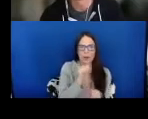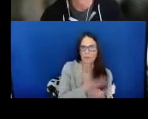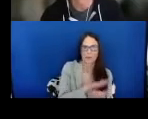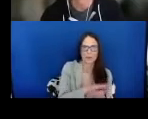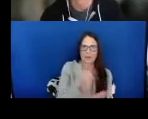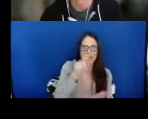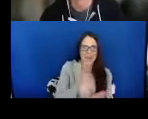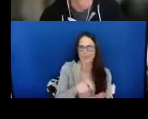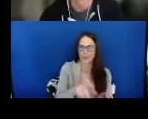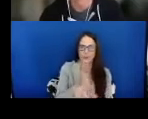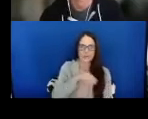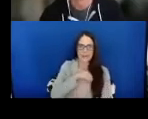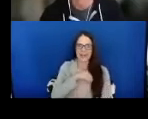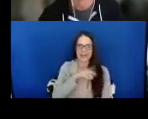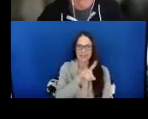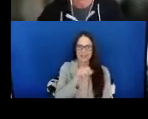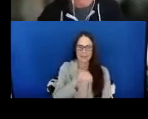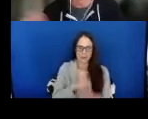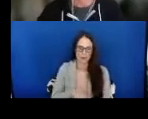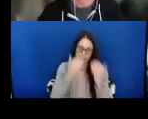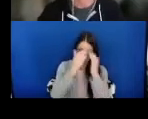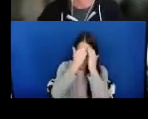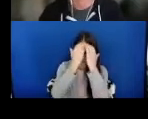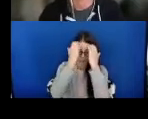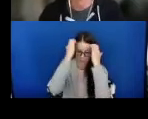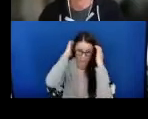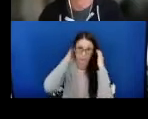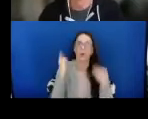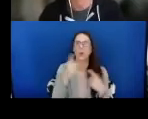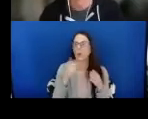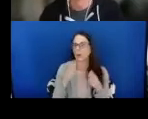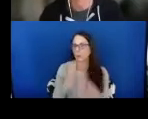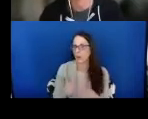16:18:09 disabled students. And so, one way that disabled students are disadvantaged in